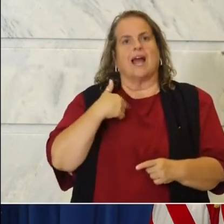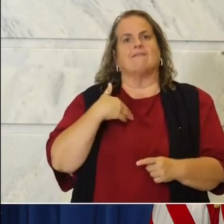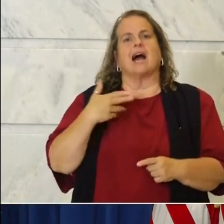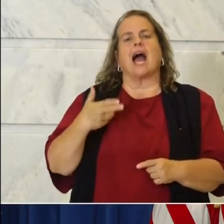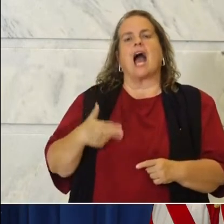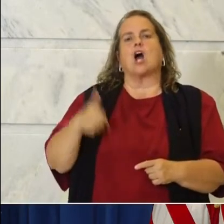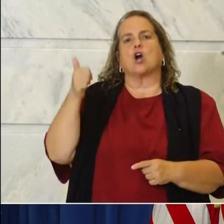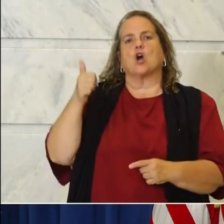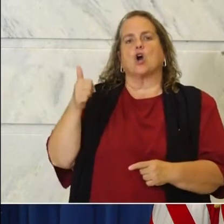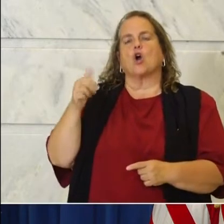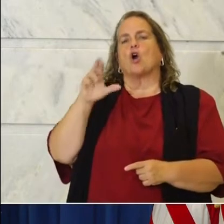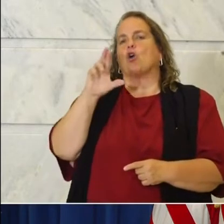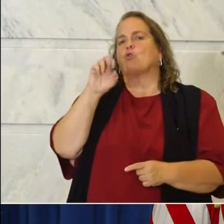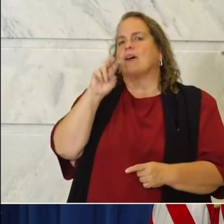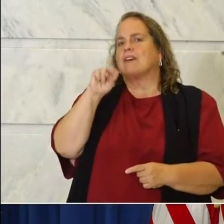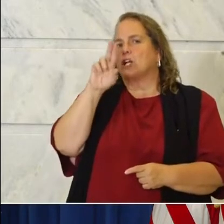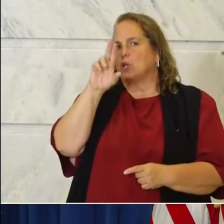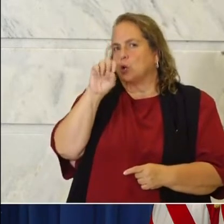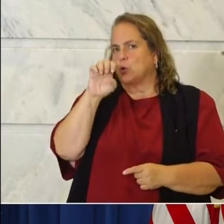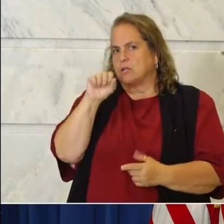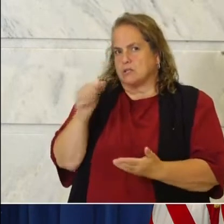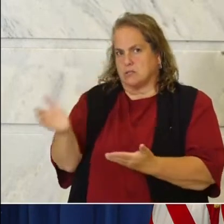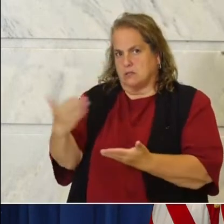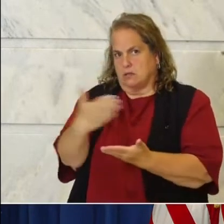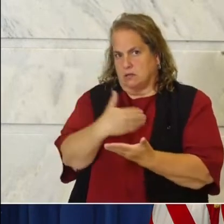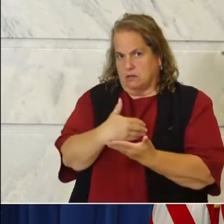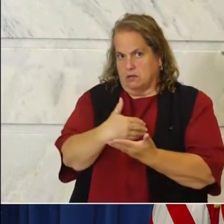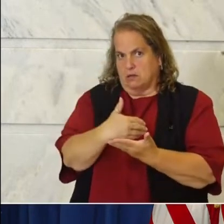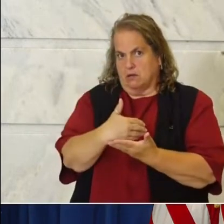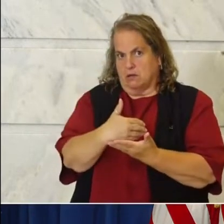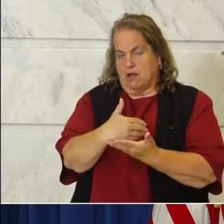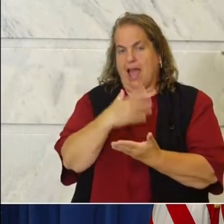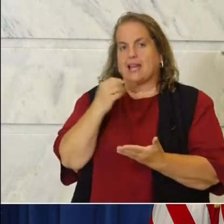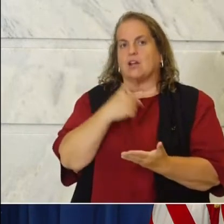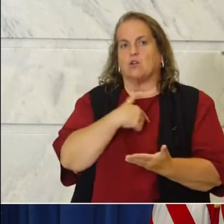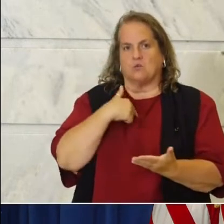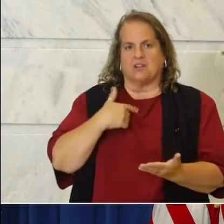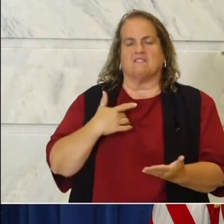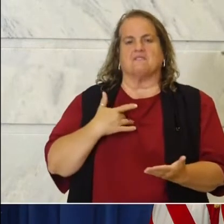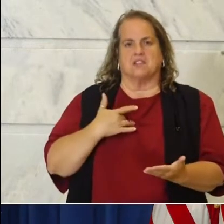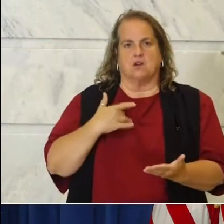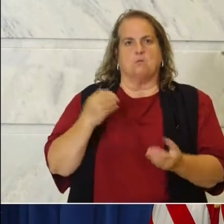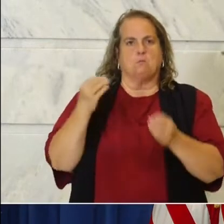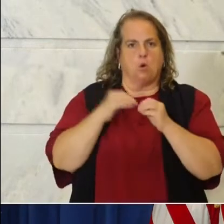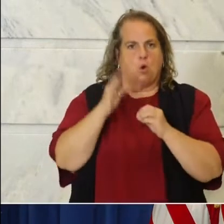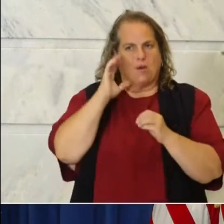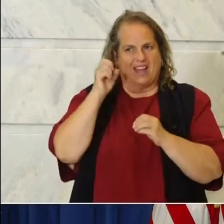revenues come in on. We believe even more will come in by the end of this